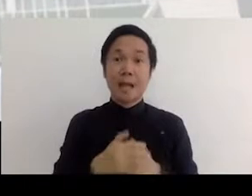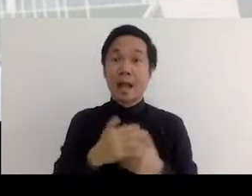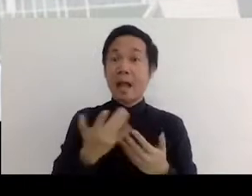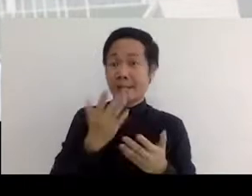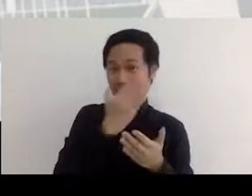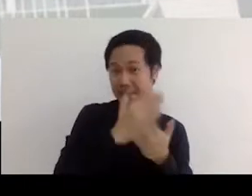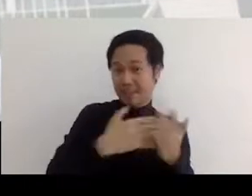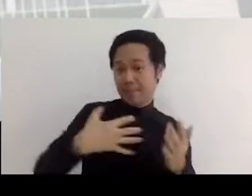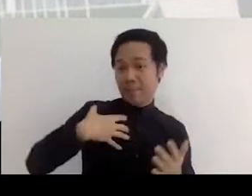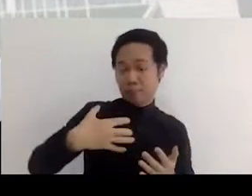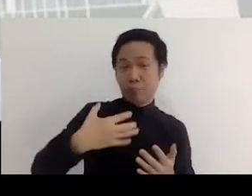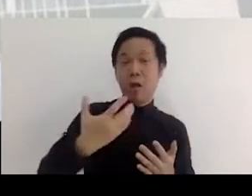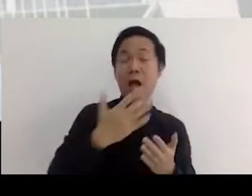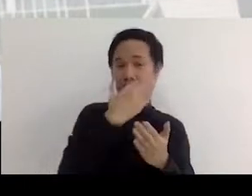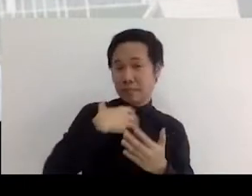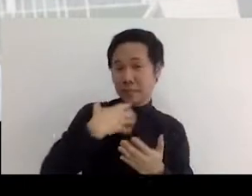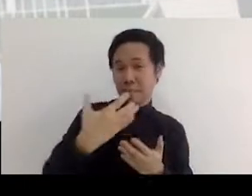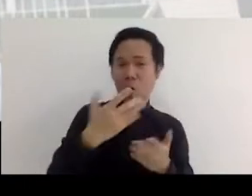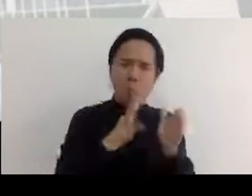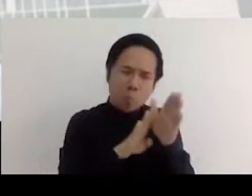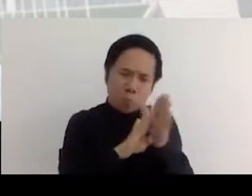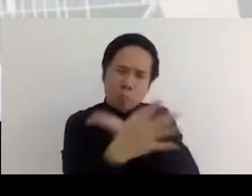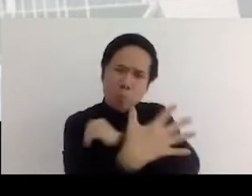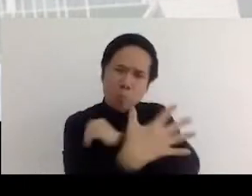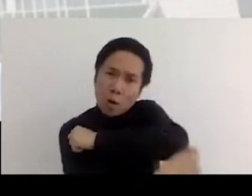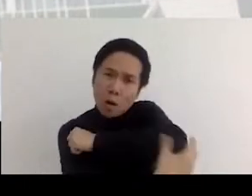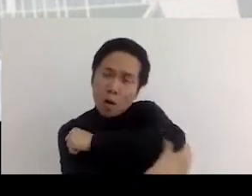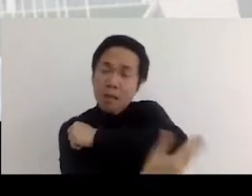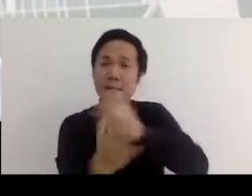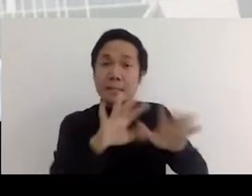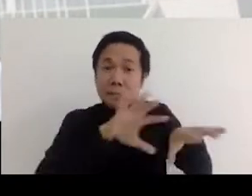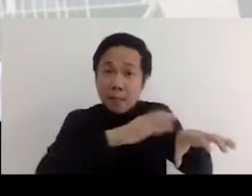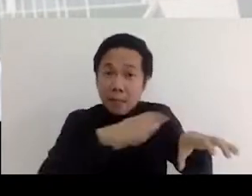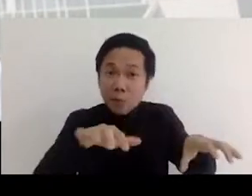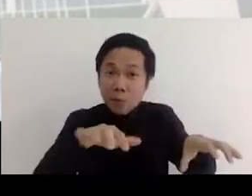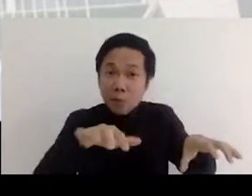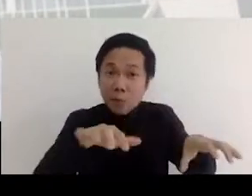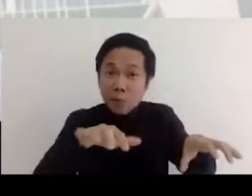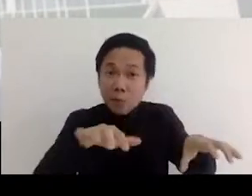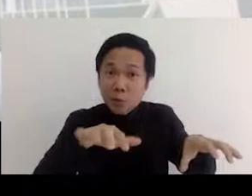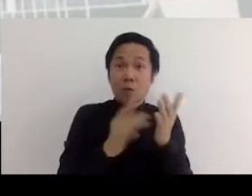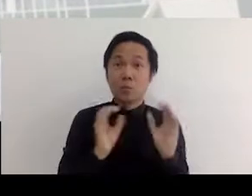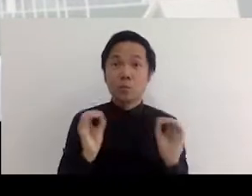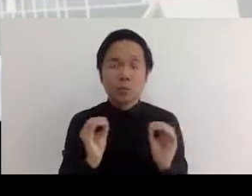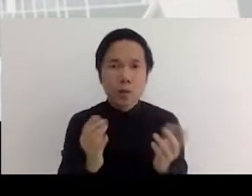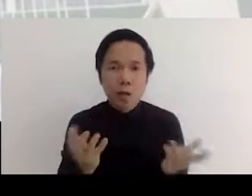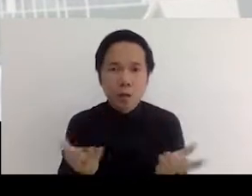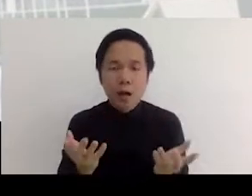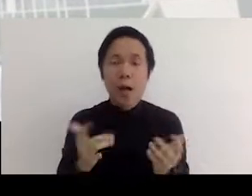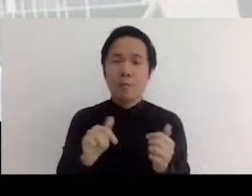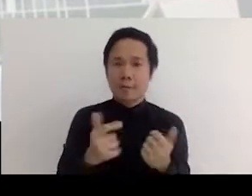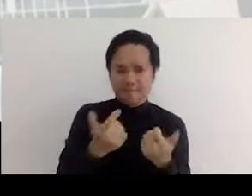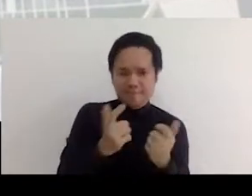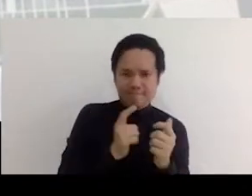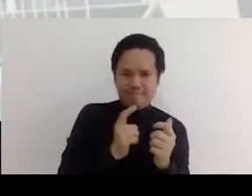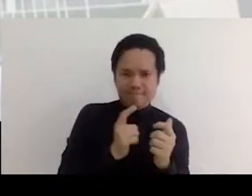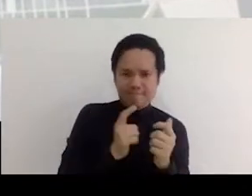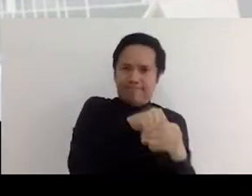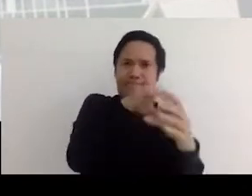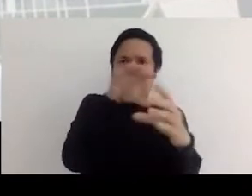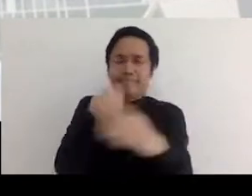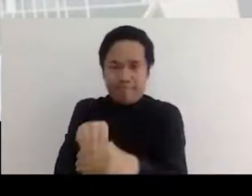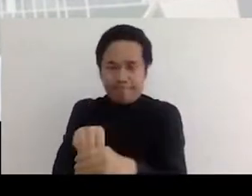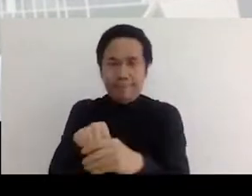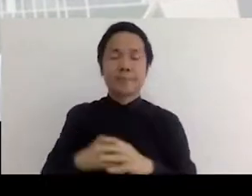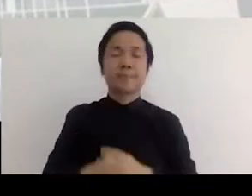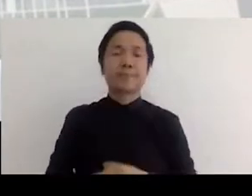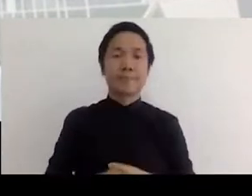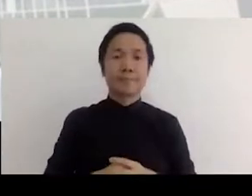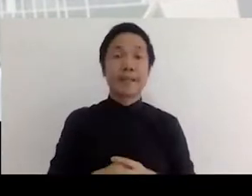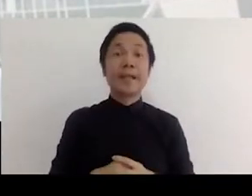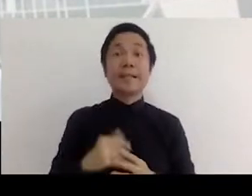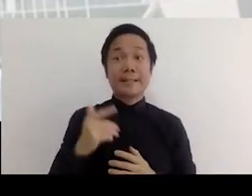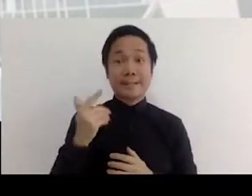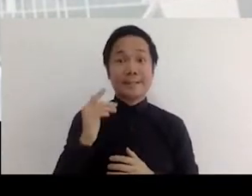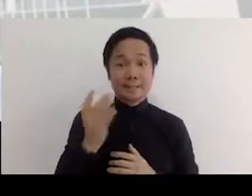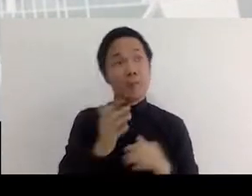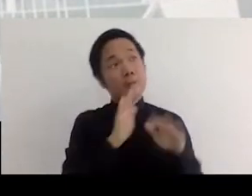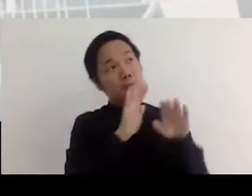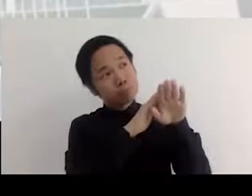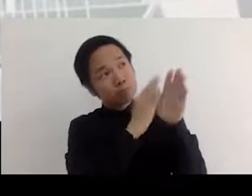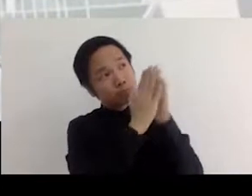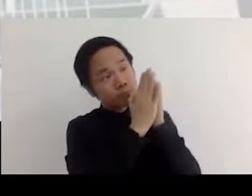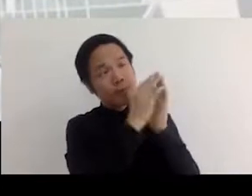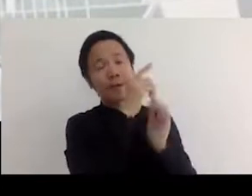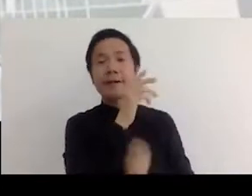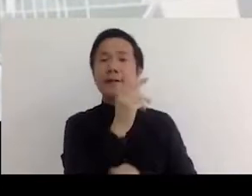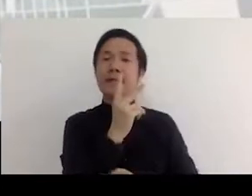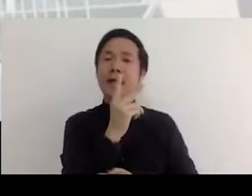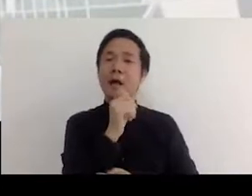and then we had questions on about jobs and whether persons with disability should now be prioritized as job seekers in this time, and many, many other questions.